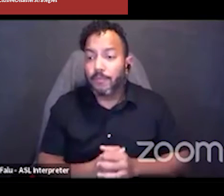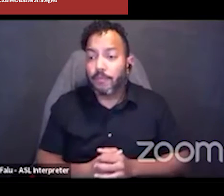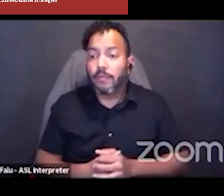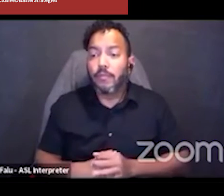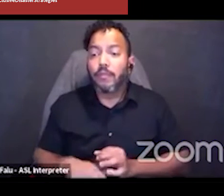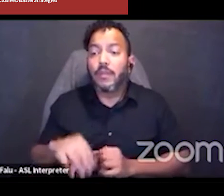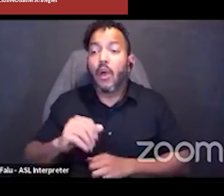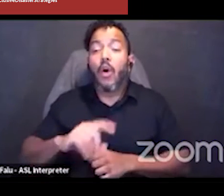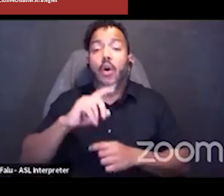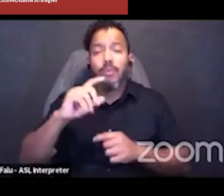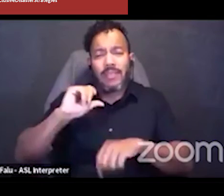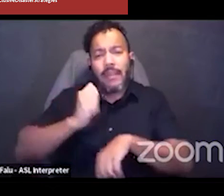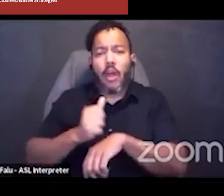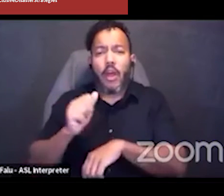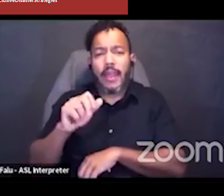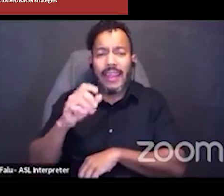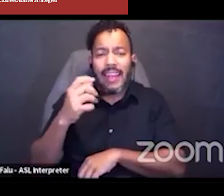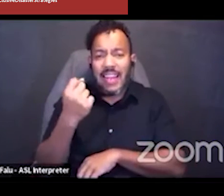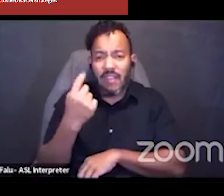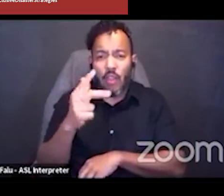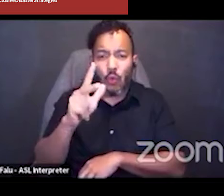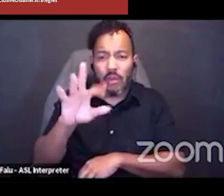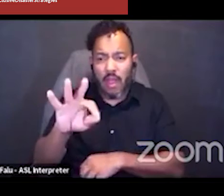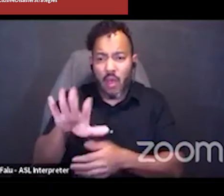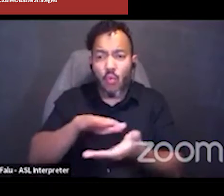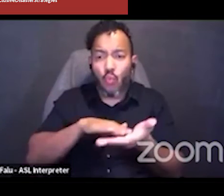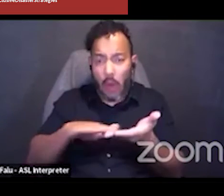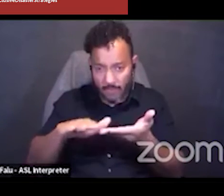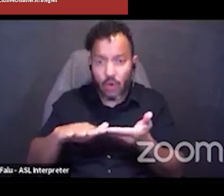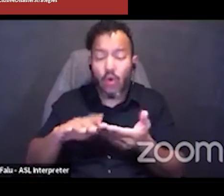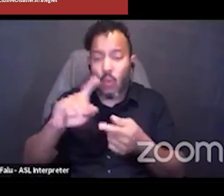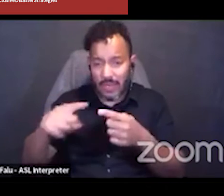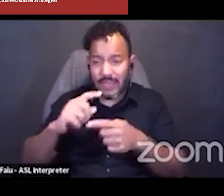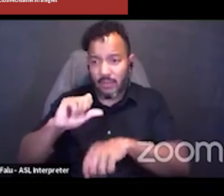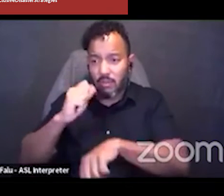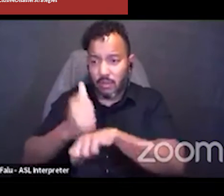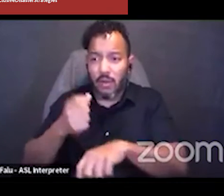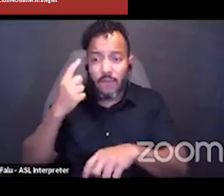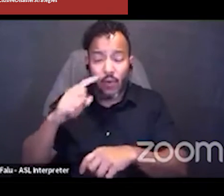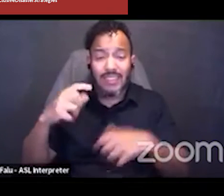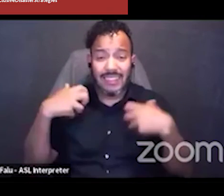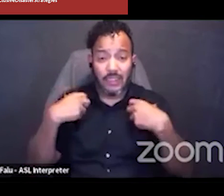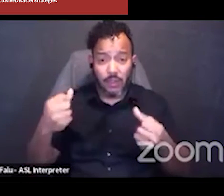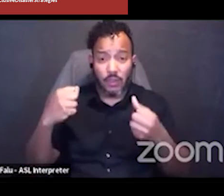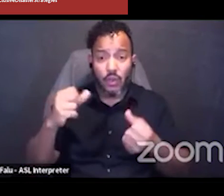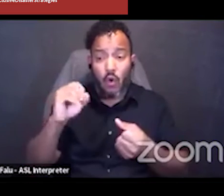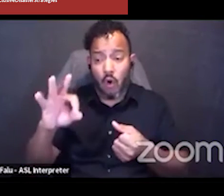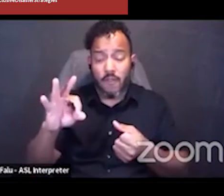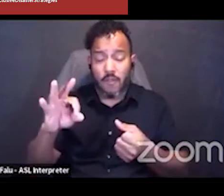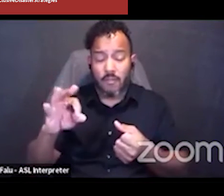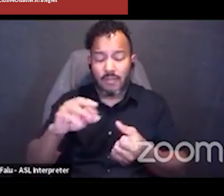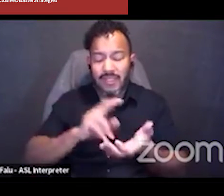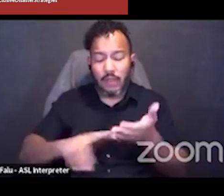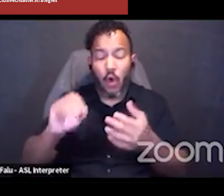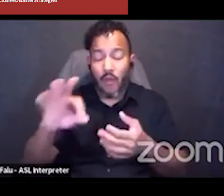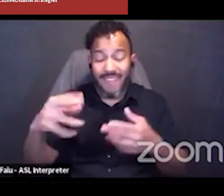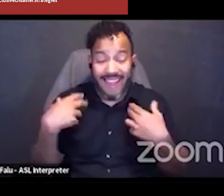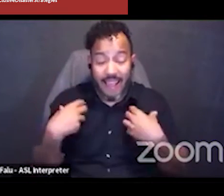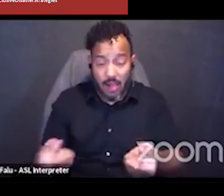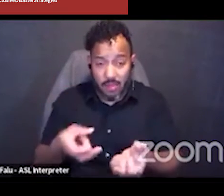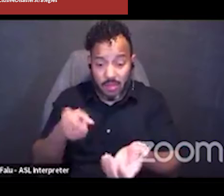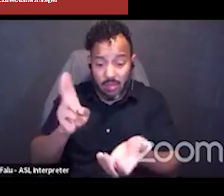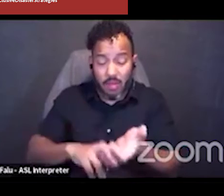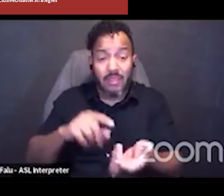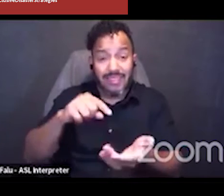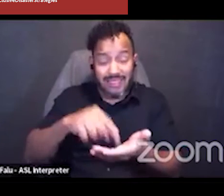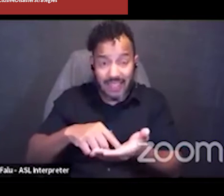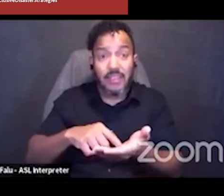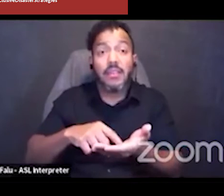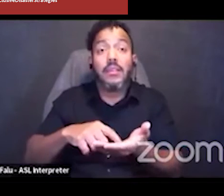a public health emergency by secretary of health, expedite home placement.